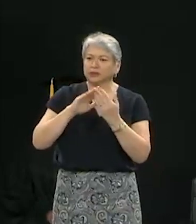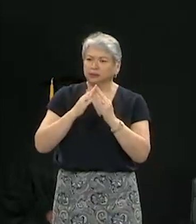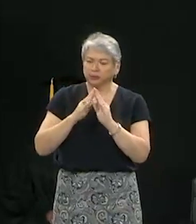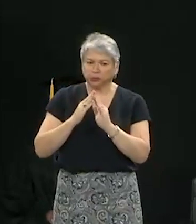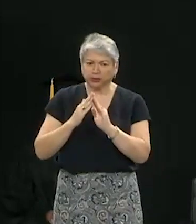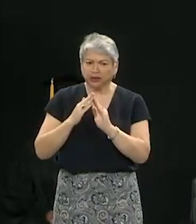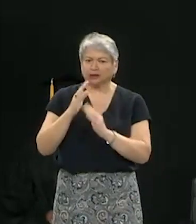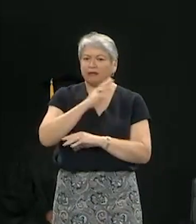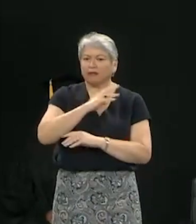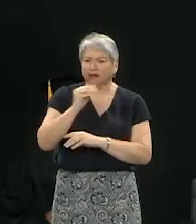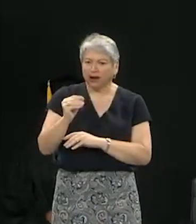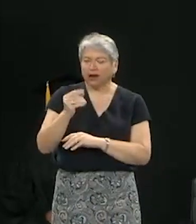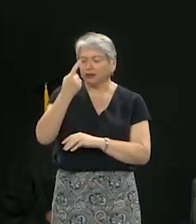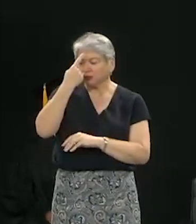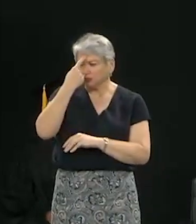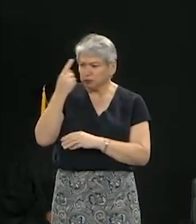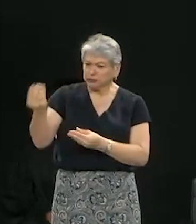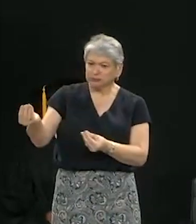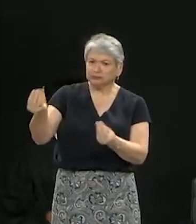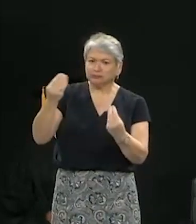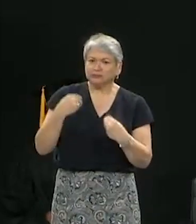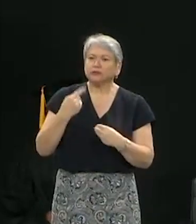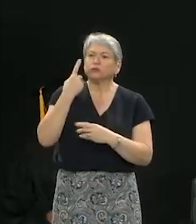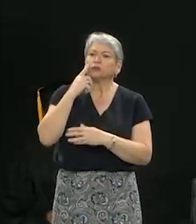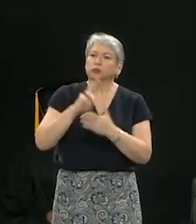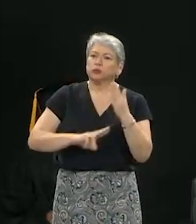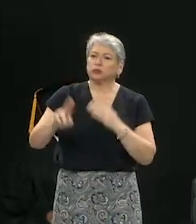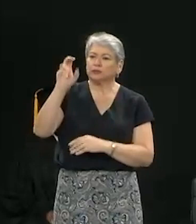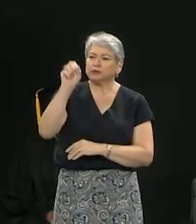and to The University of Southern Mississippi.